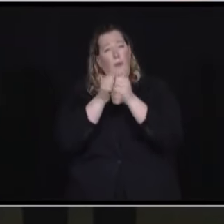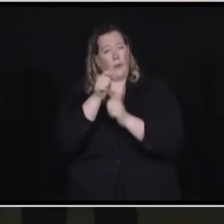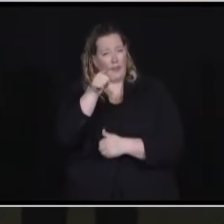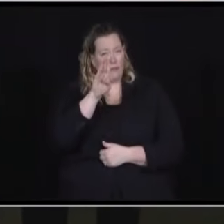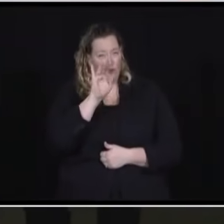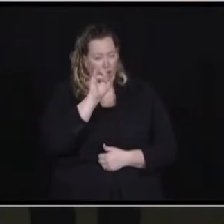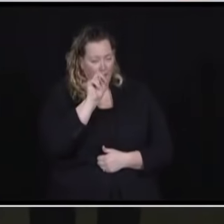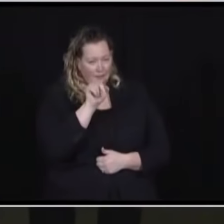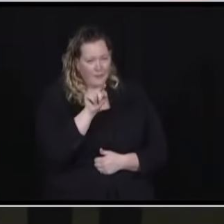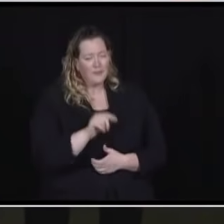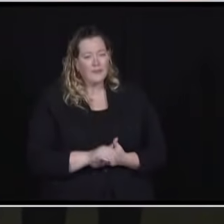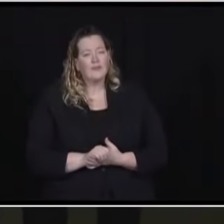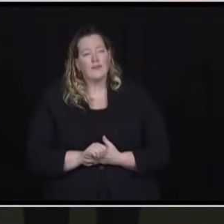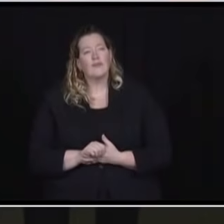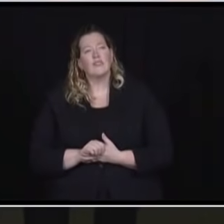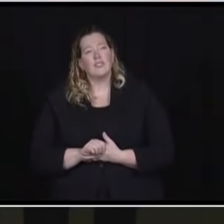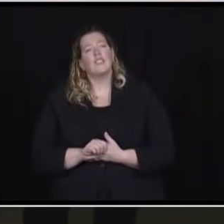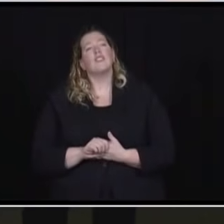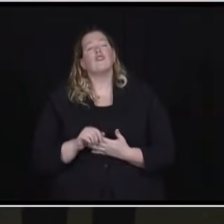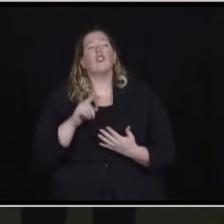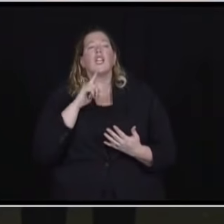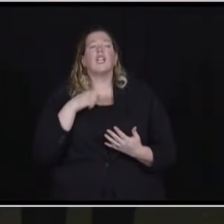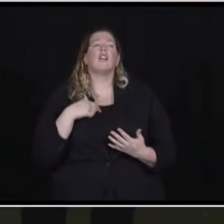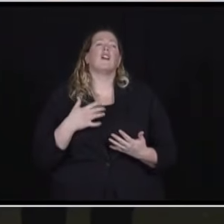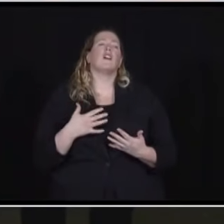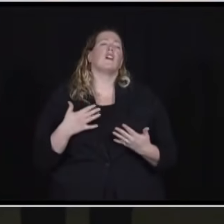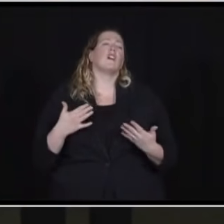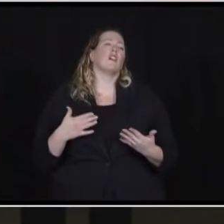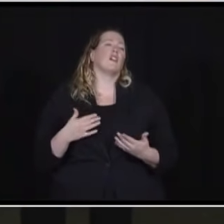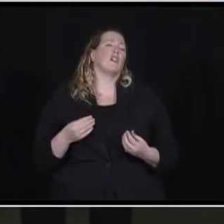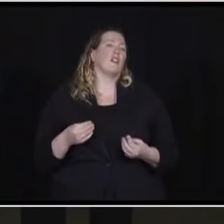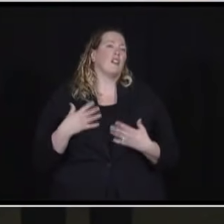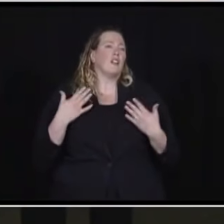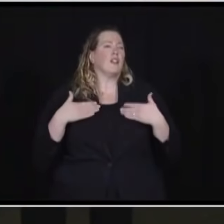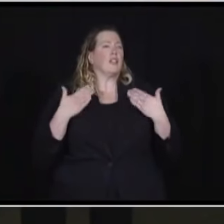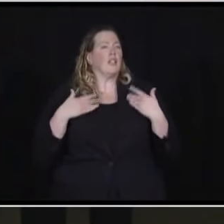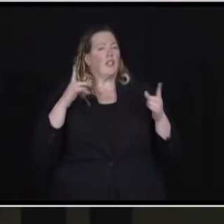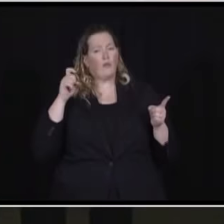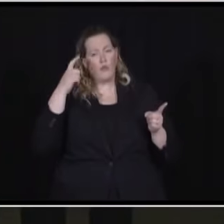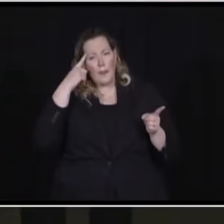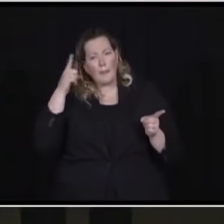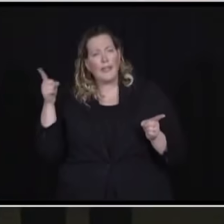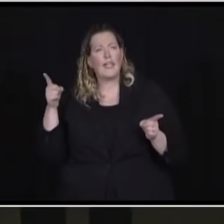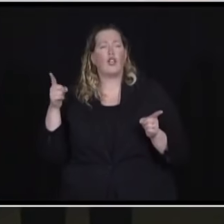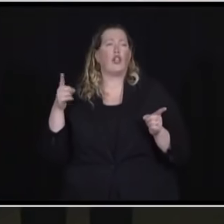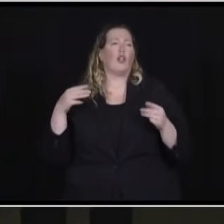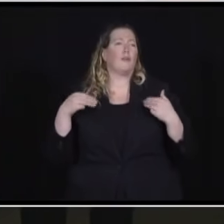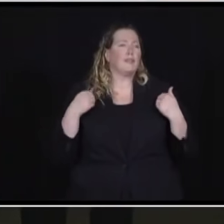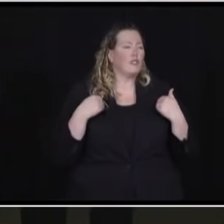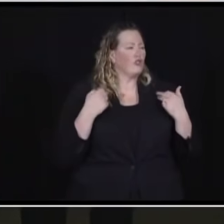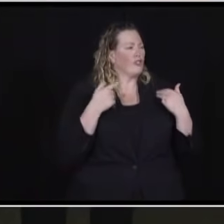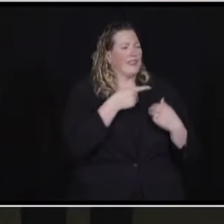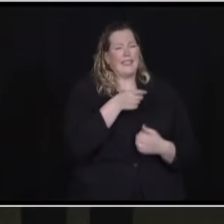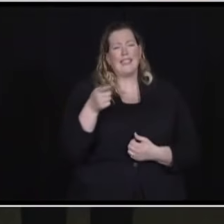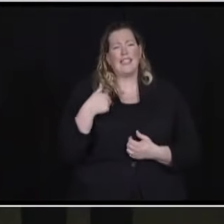leader, we are lucky as a nation to have them. Let me just say a couple of things while I am